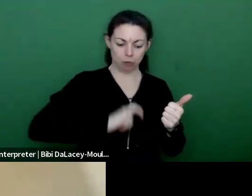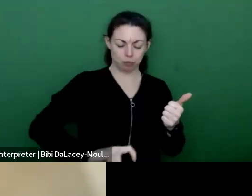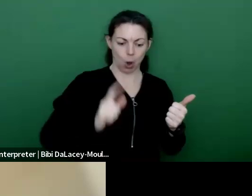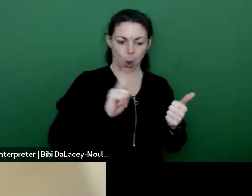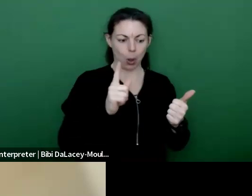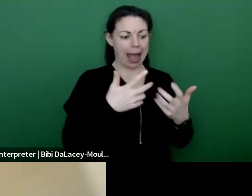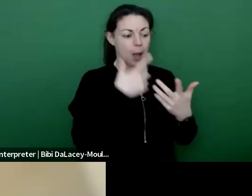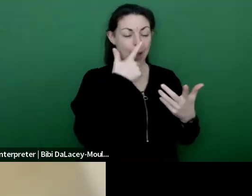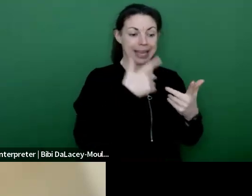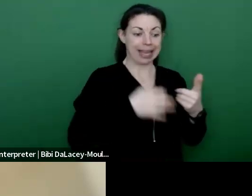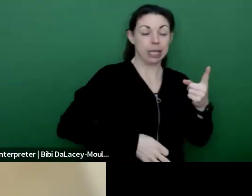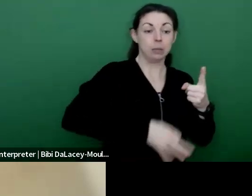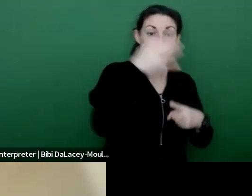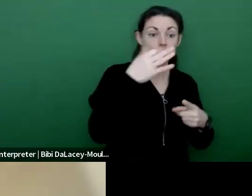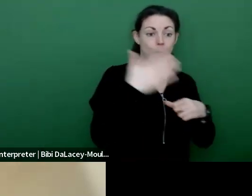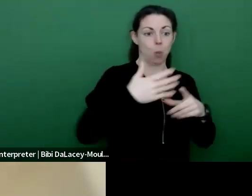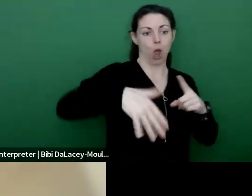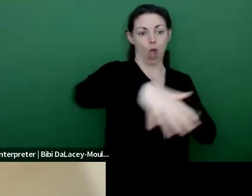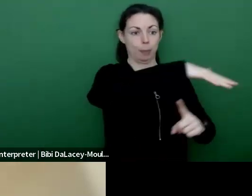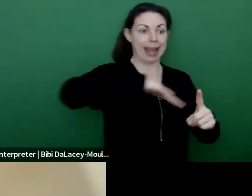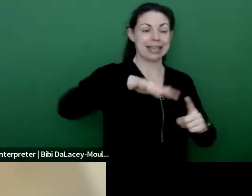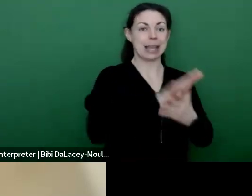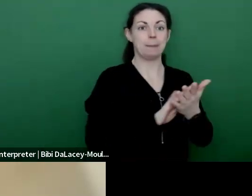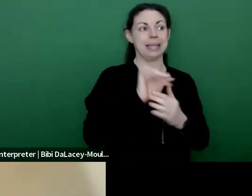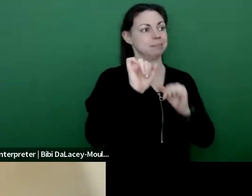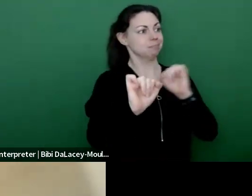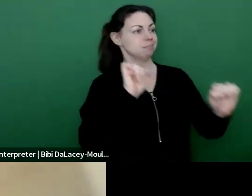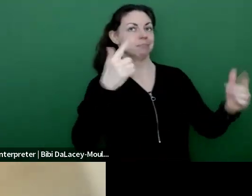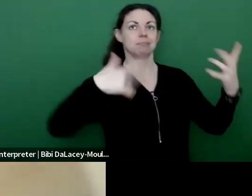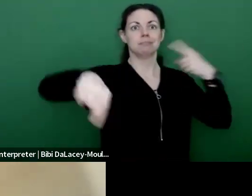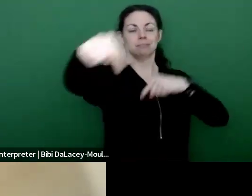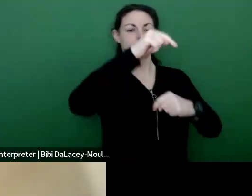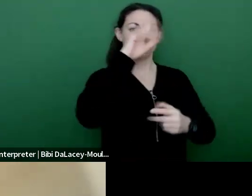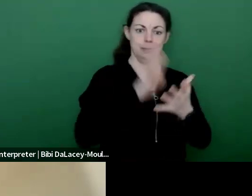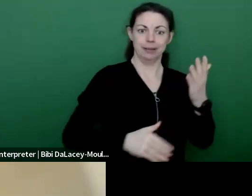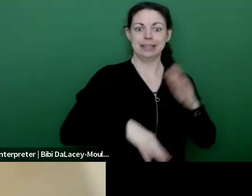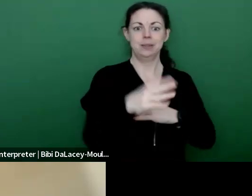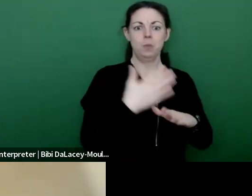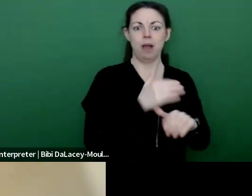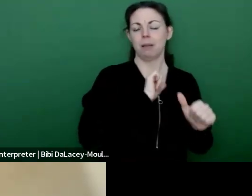workplace experience for people. So I ended up doing a master's in occupational psychology, came out of that,